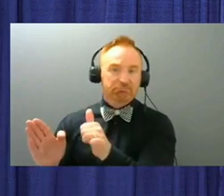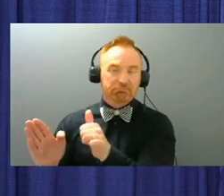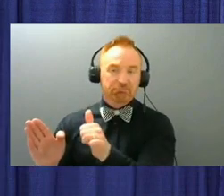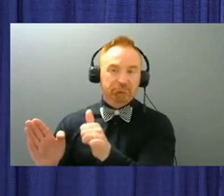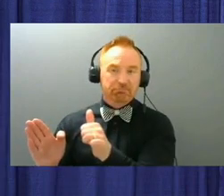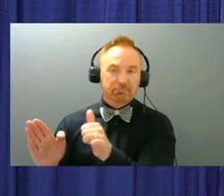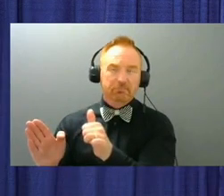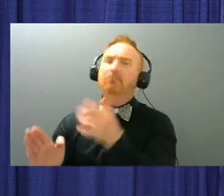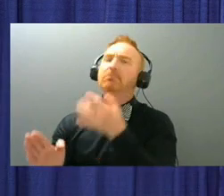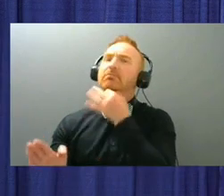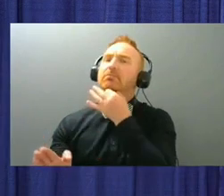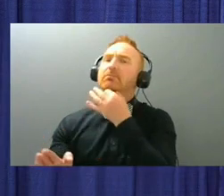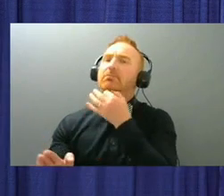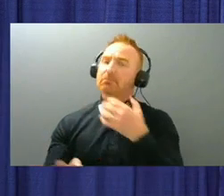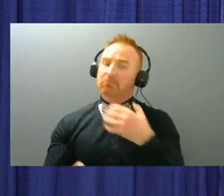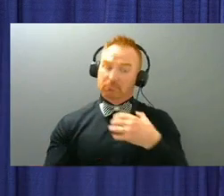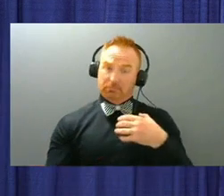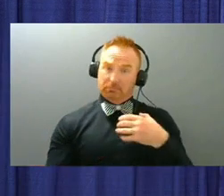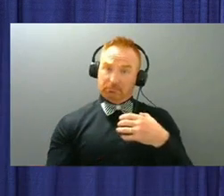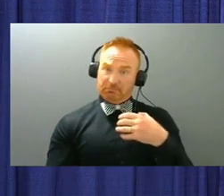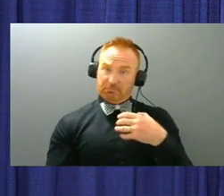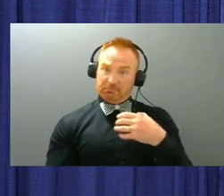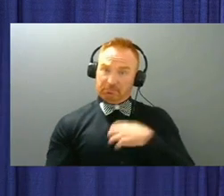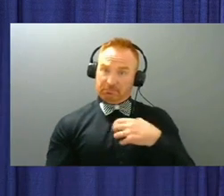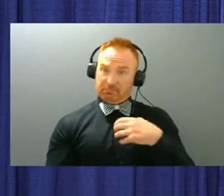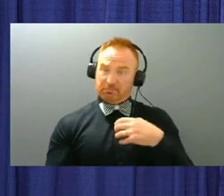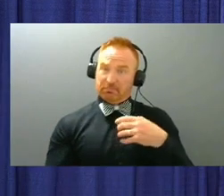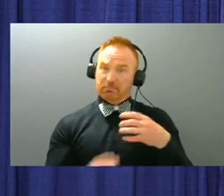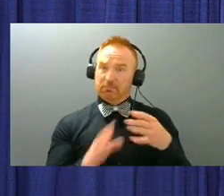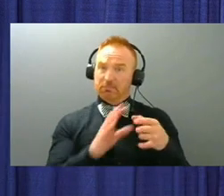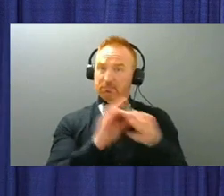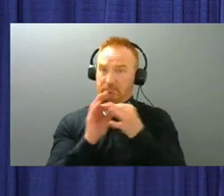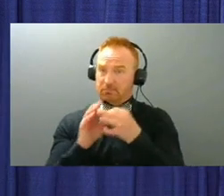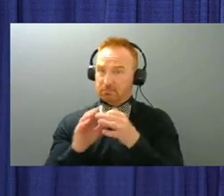Were any of these complaints